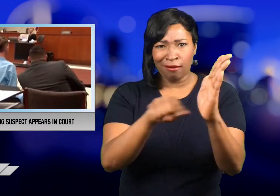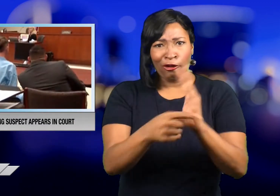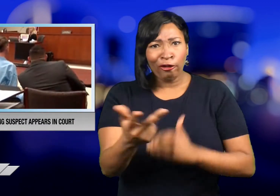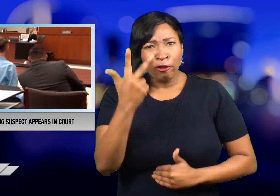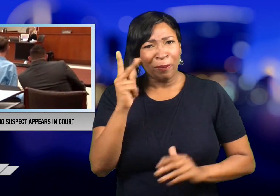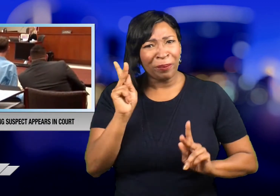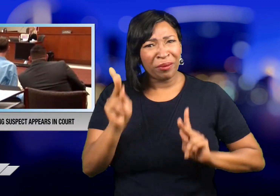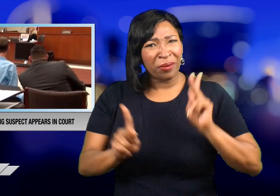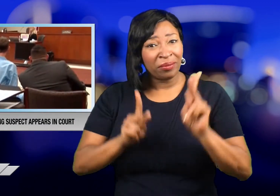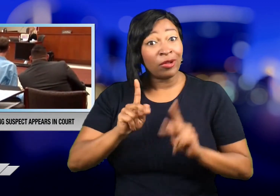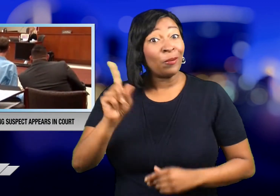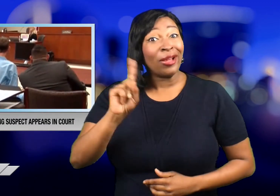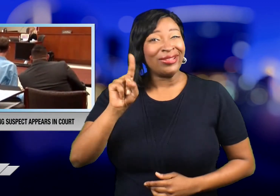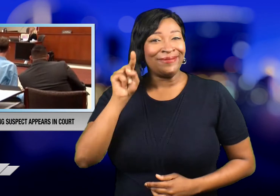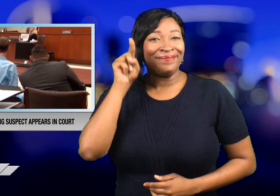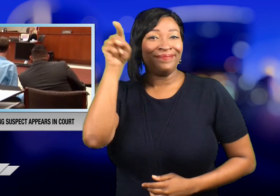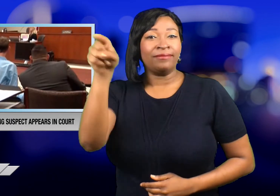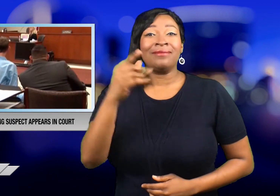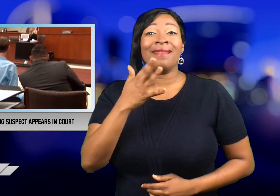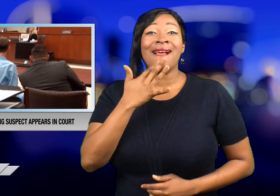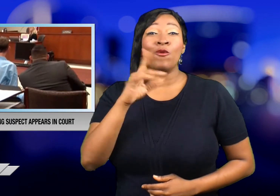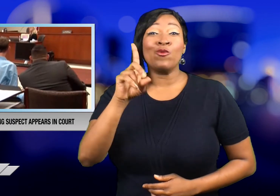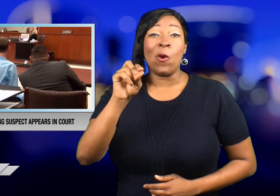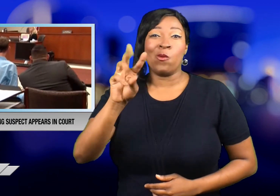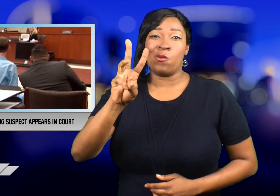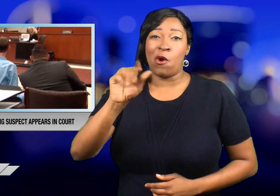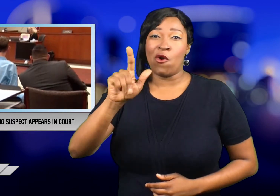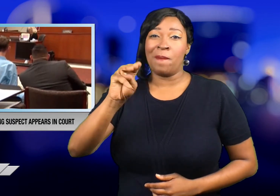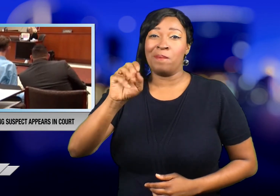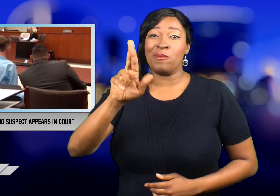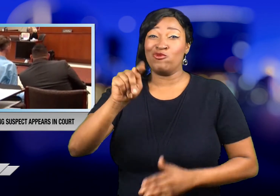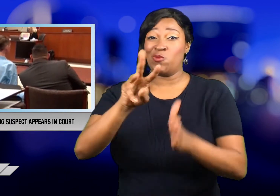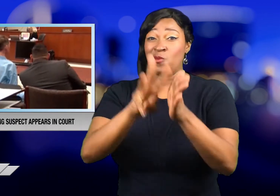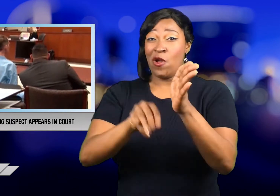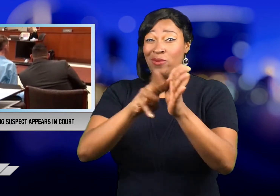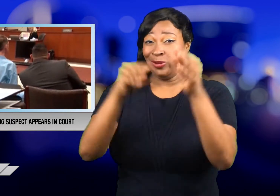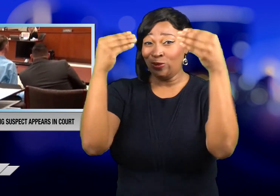people in a Colorado Wal-Mart.